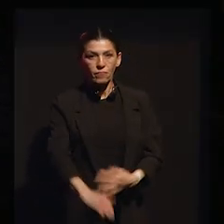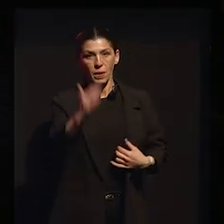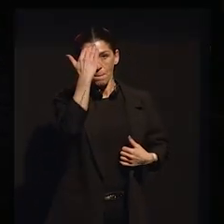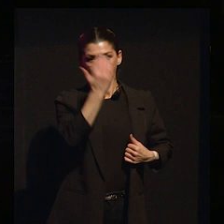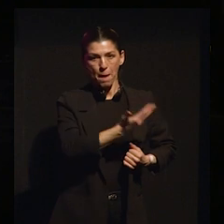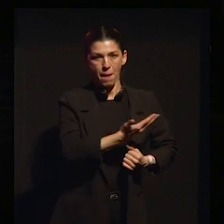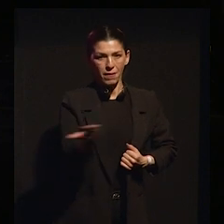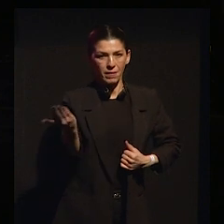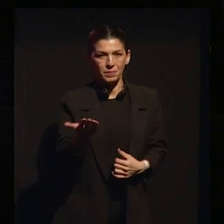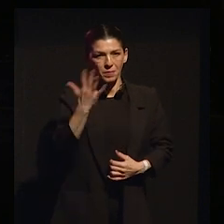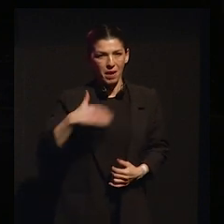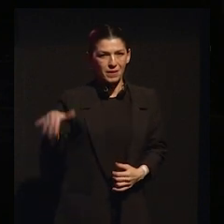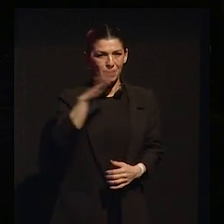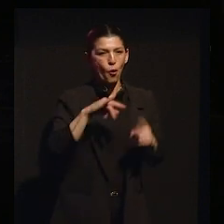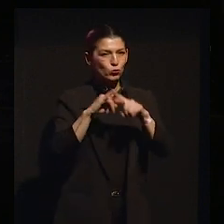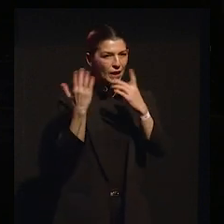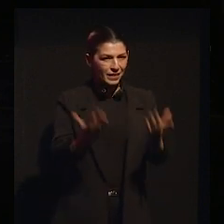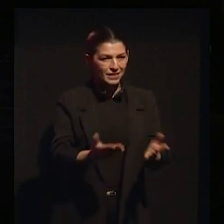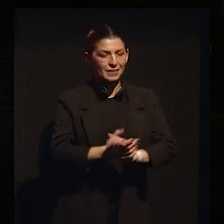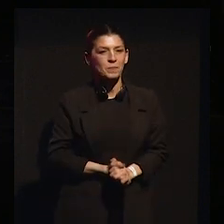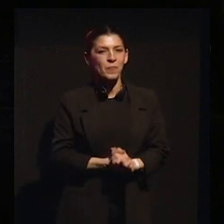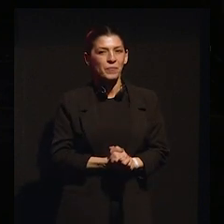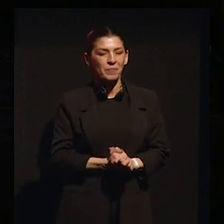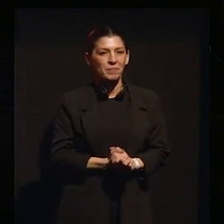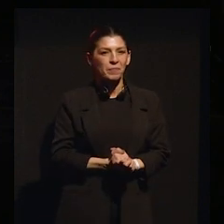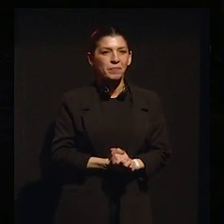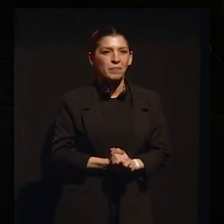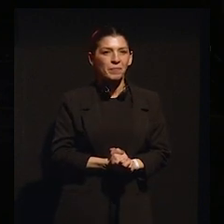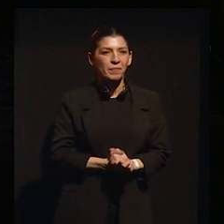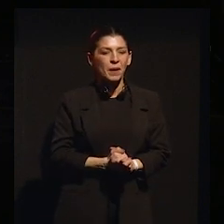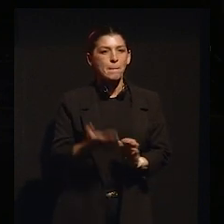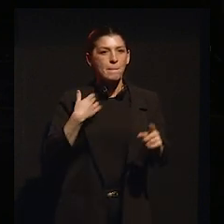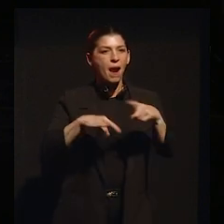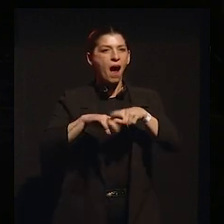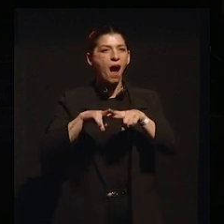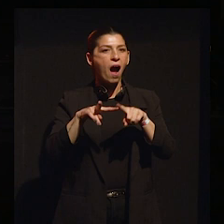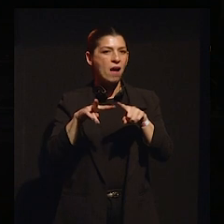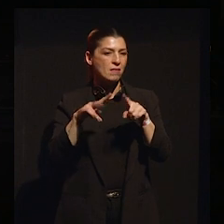Hi everyone. Welcome. Hello. I’m Hande. I’m 36.